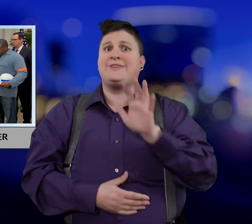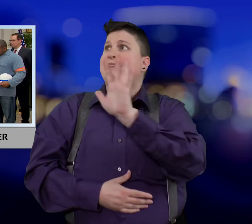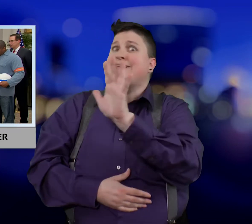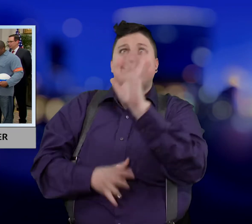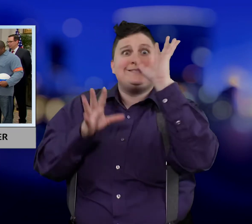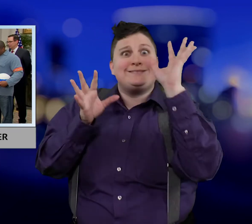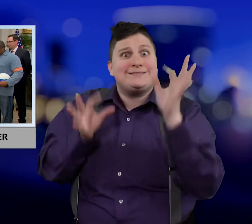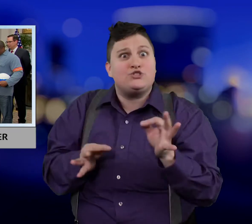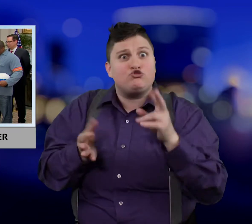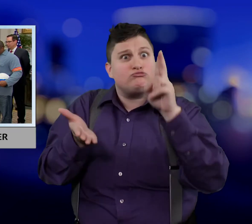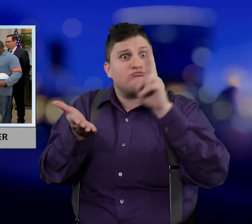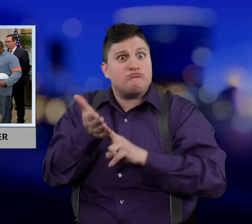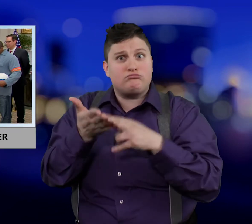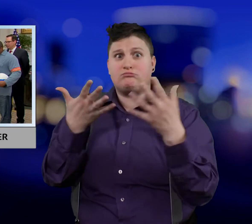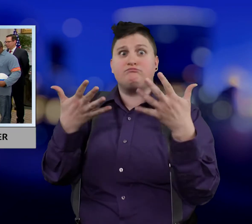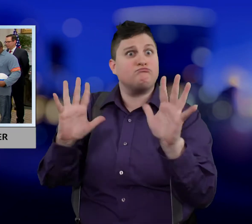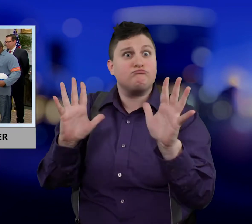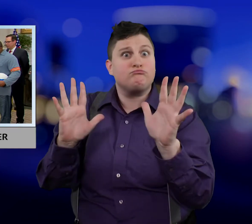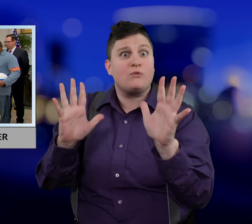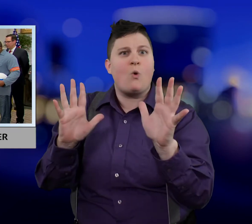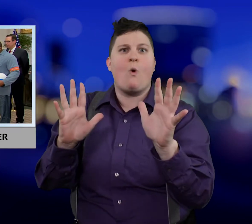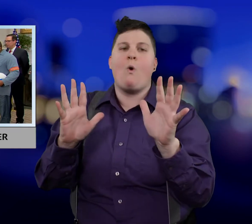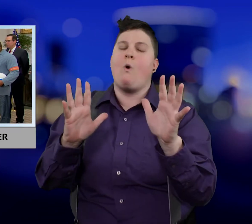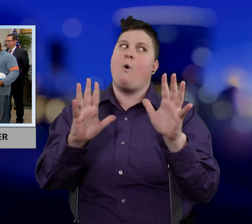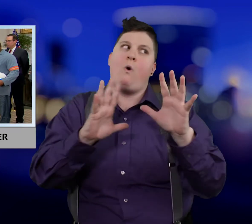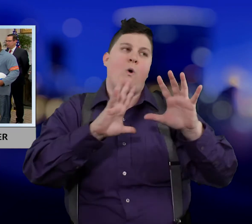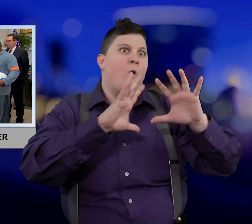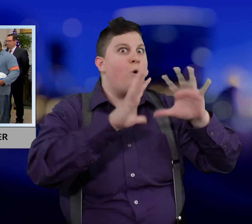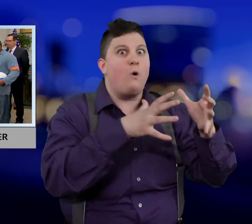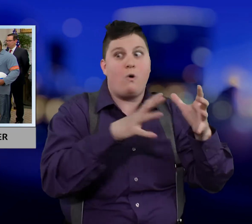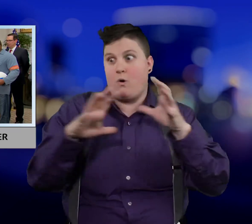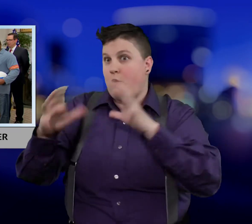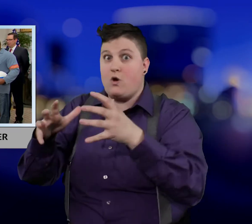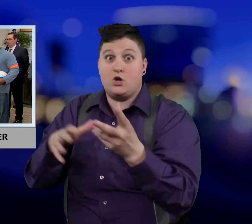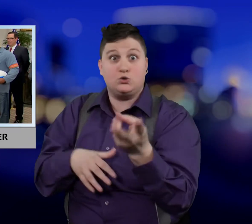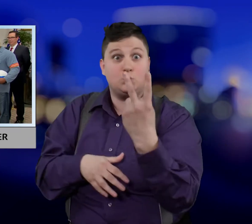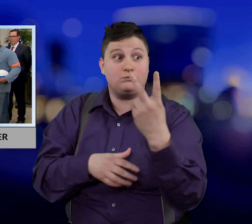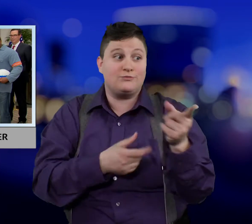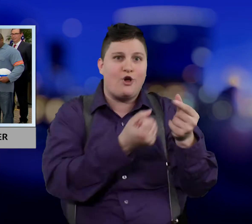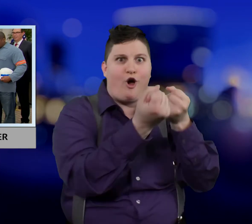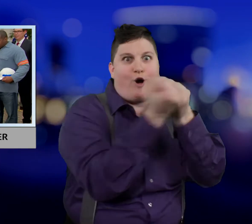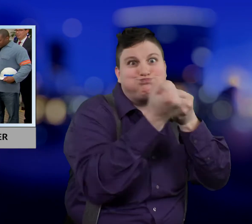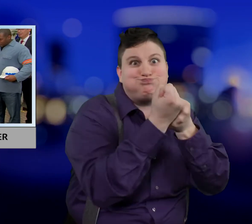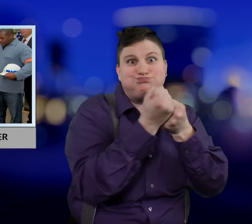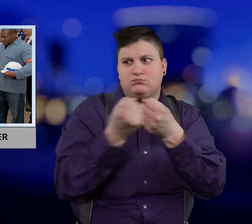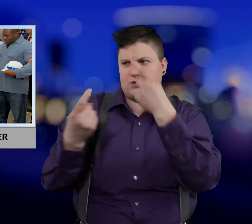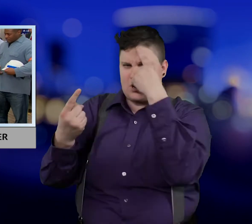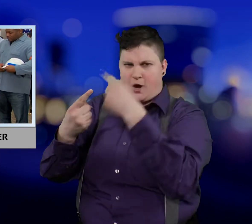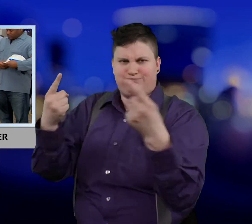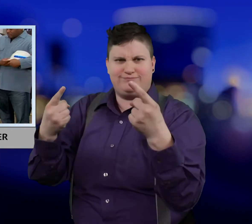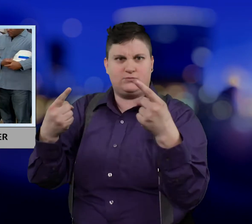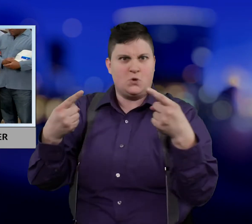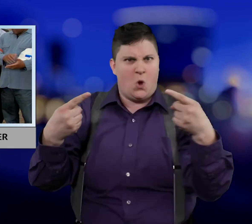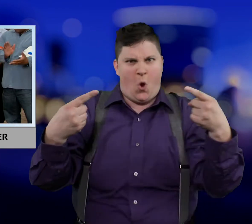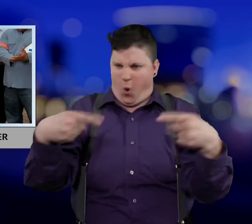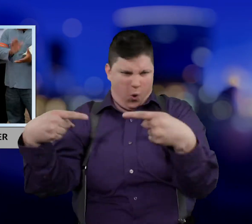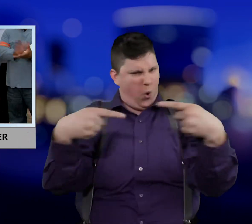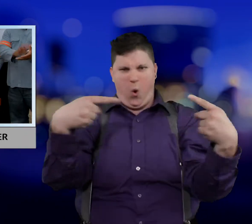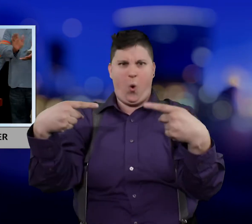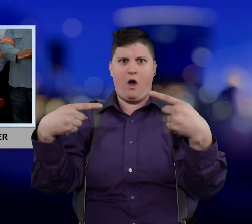The decision has sparked a debate, with some fully behind the decision and others in complete